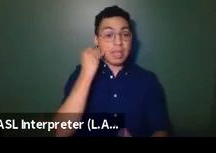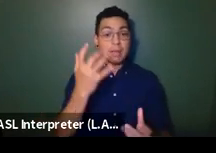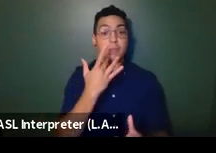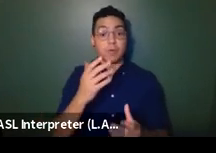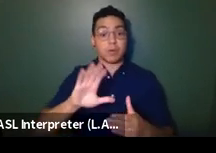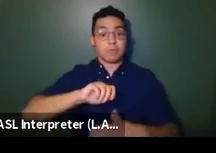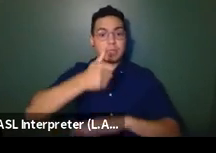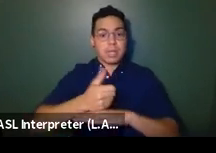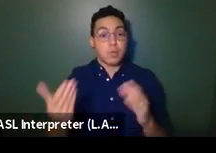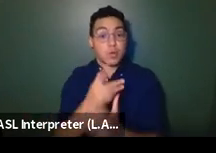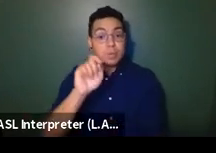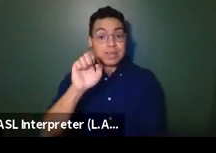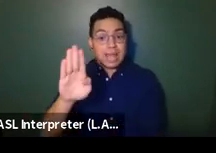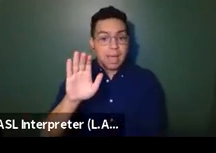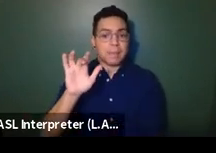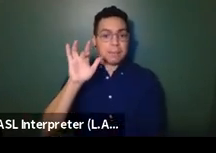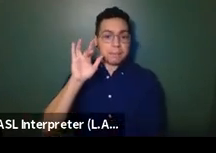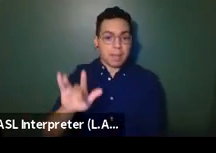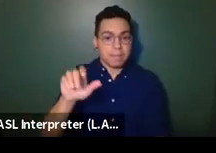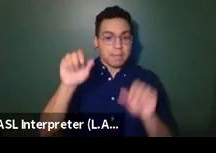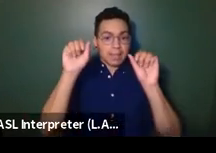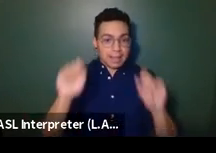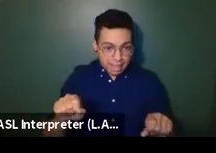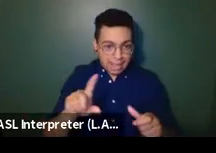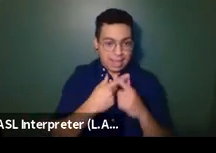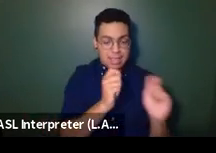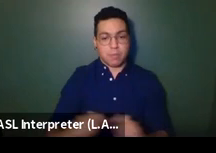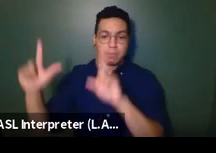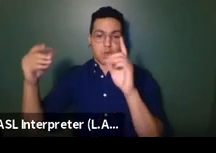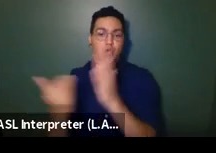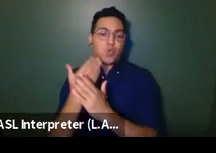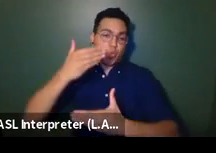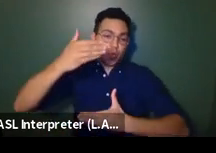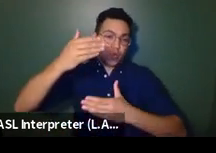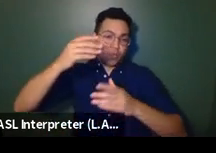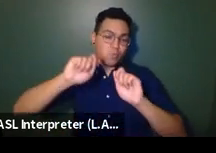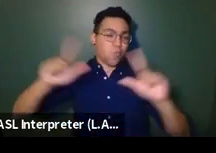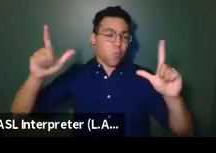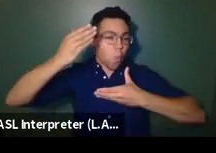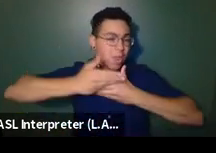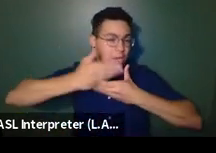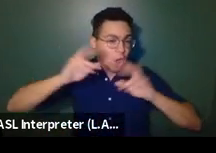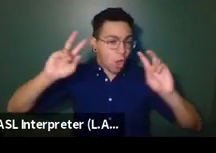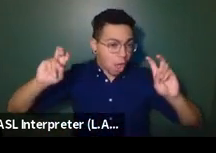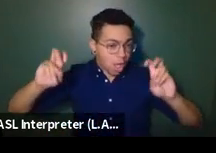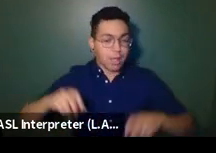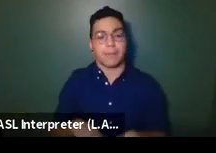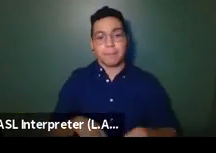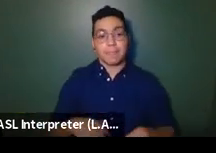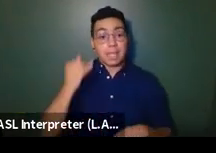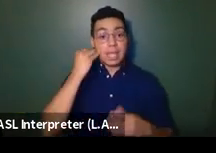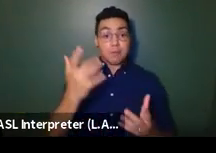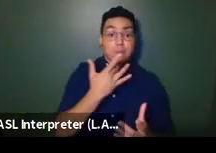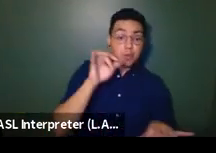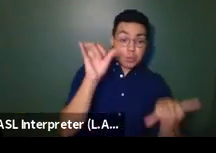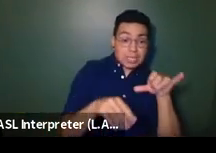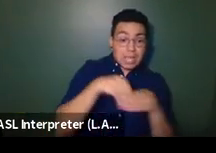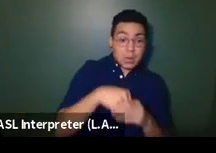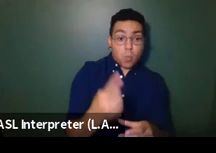ESD 189 - Amy Colburn: I can and click that and it says display in a new window. So that's it might not really matter to you, but if you want them to kind of stay within school Angie, you'll want this option turned on.